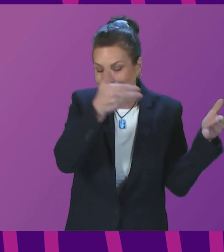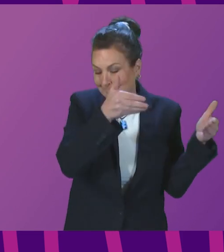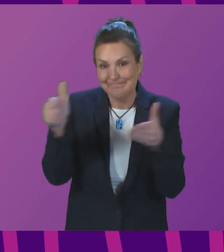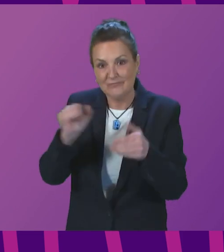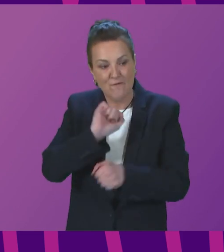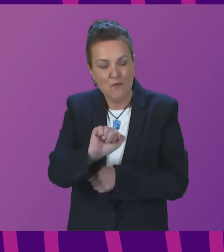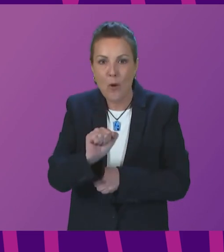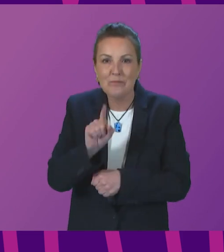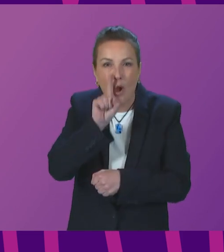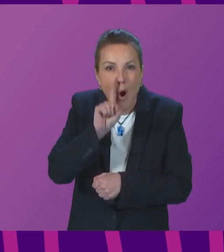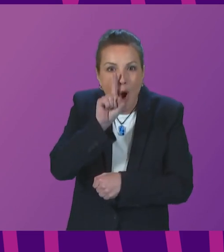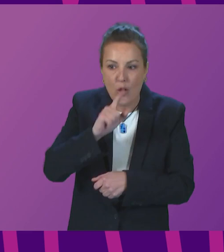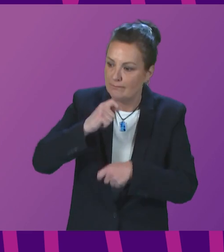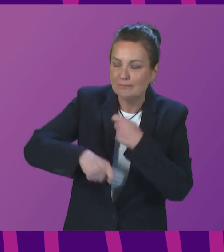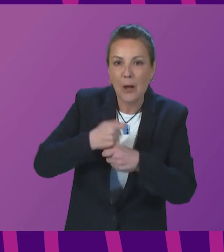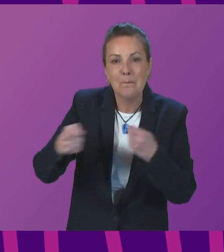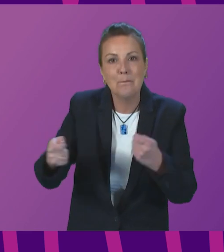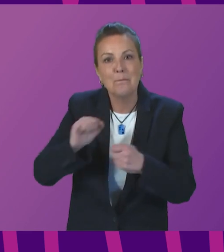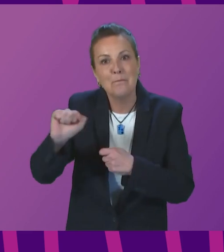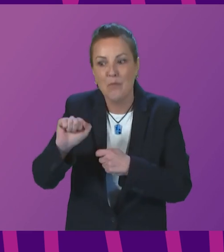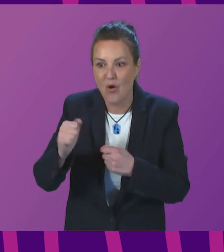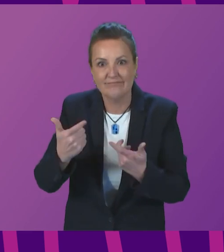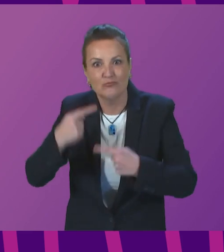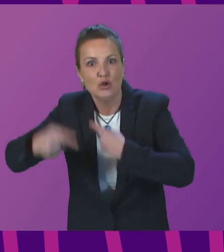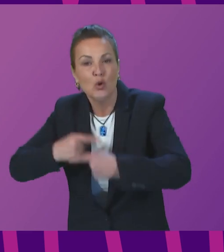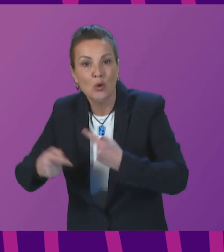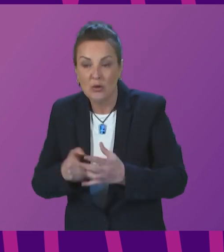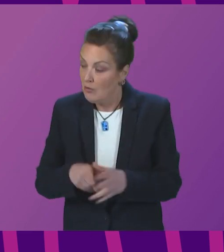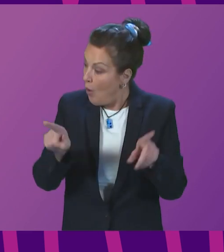Our green jobs workforce academy supports existing employees to undertake necessary